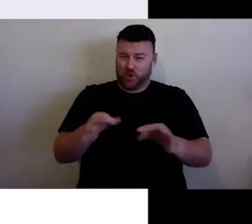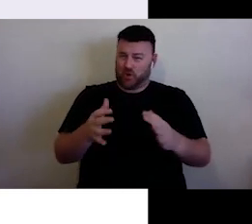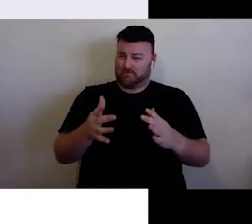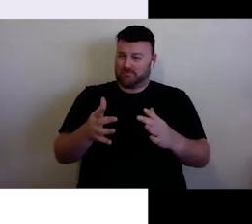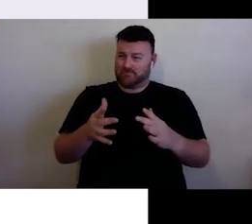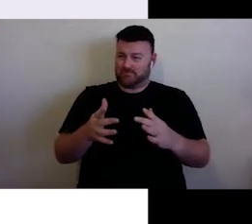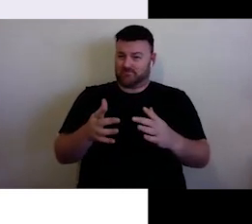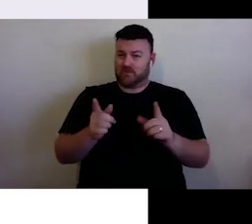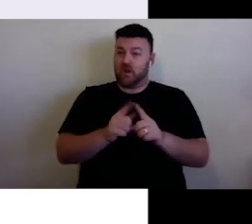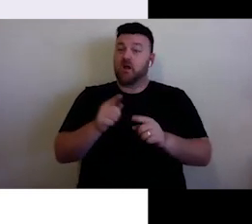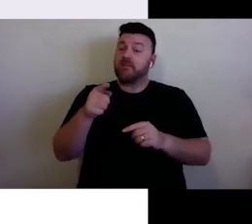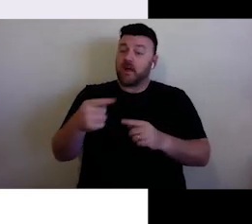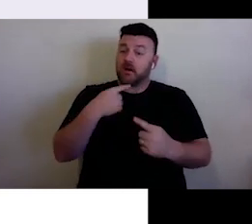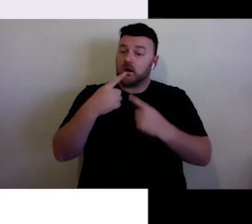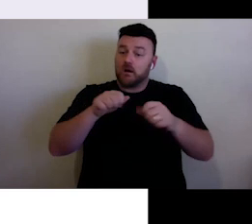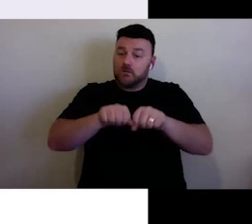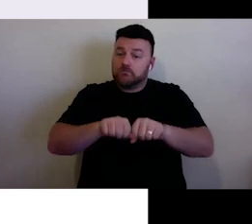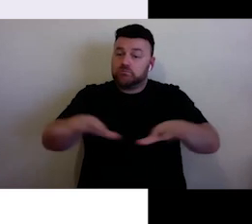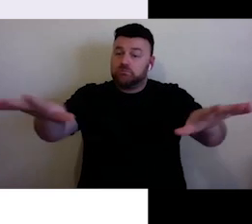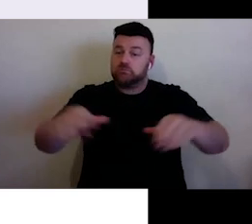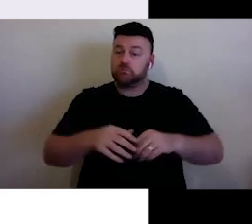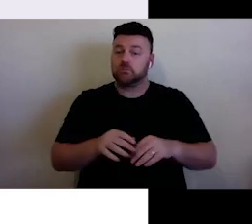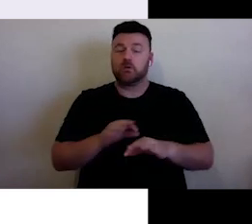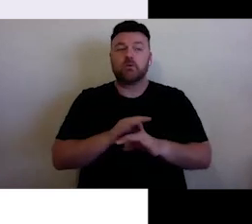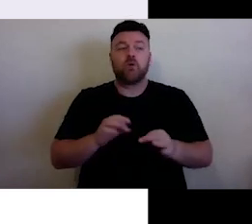there and it's not just a live performance that someone's watching